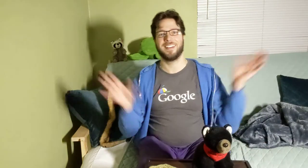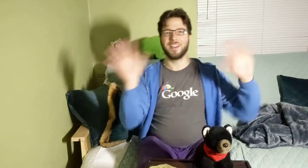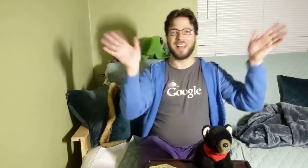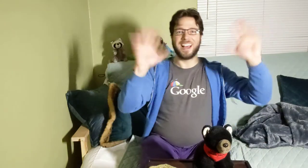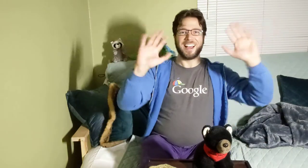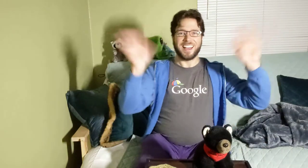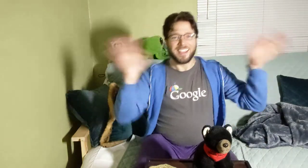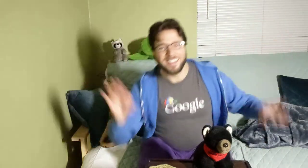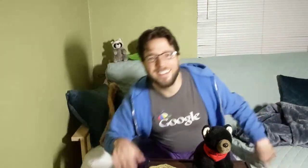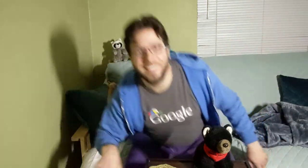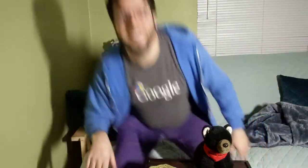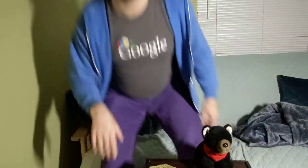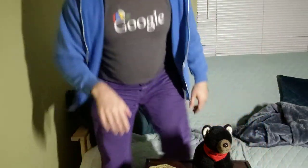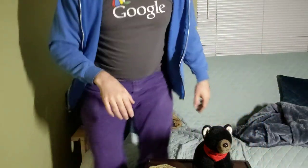BYE